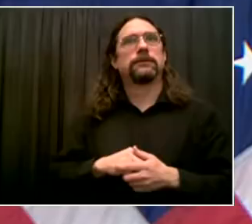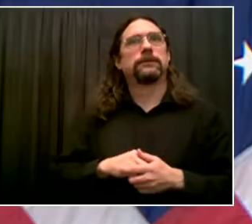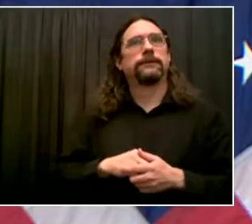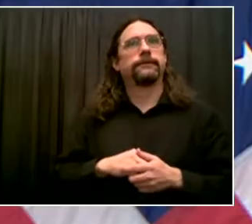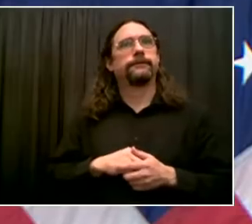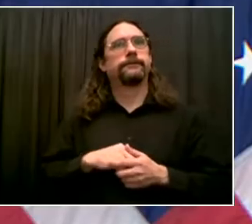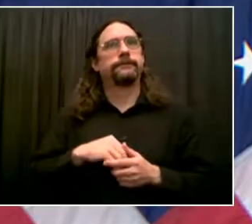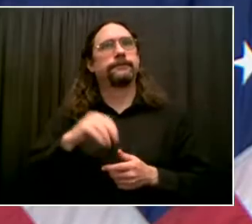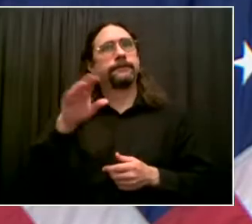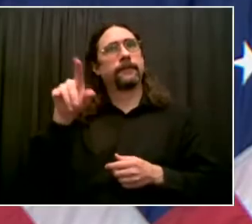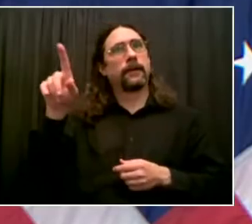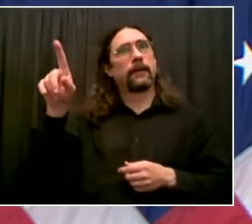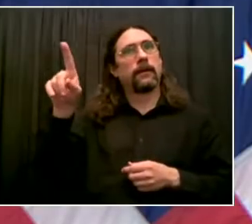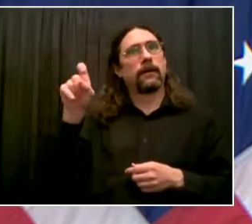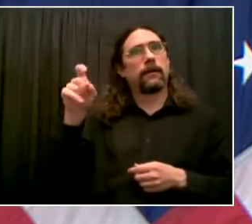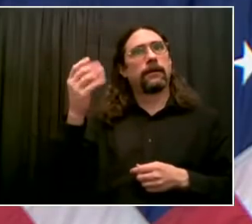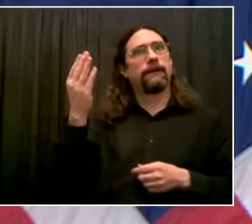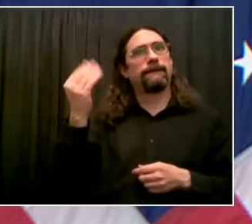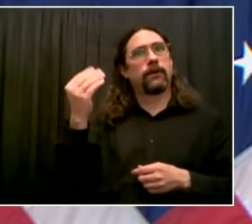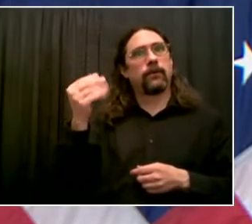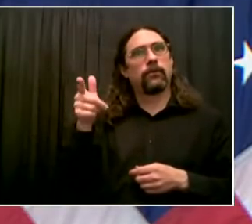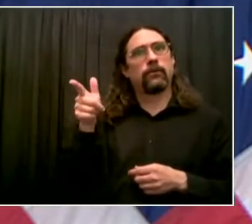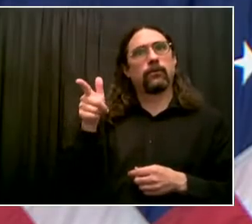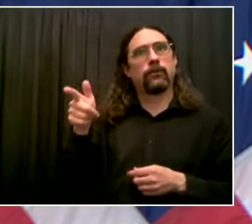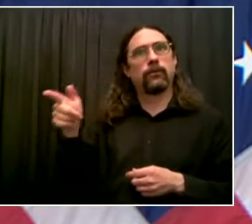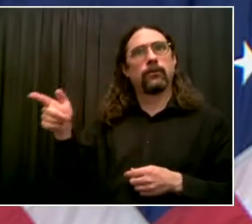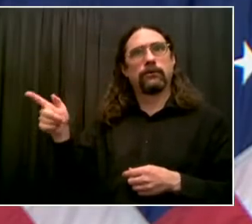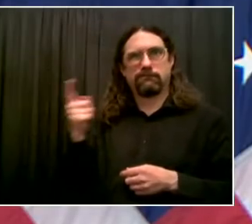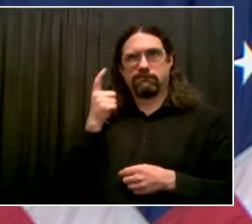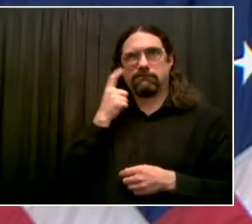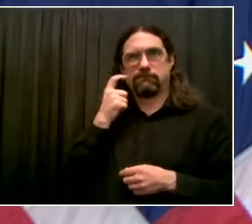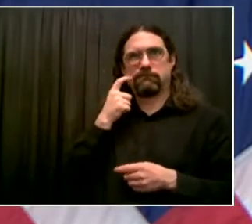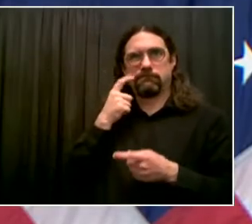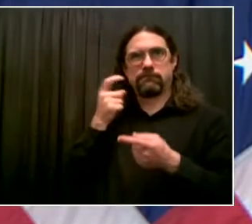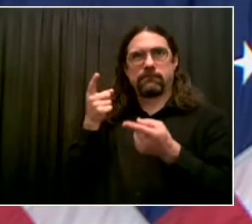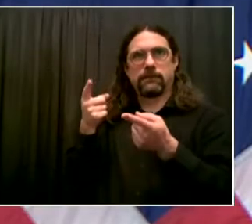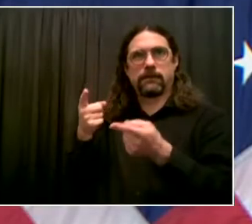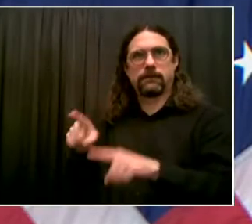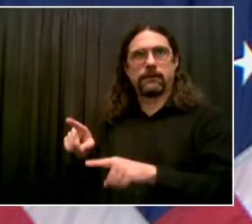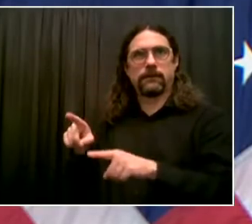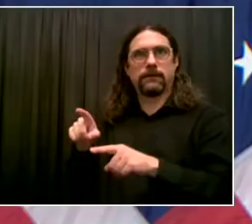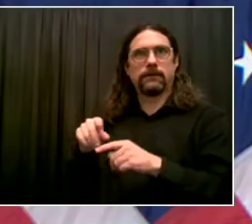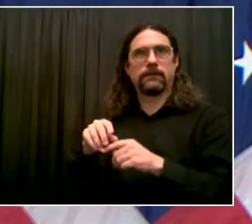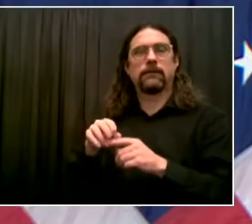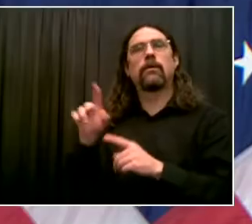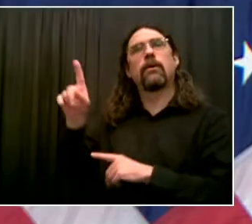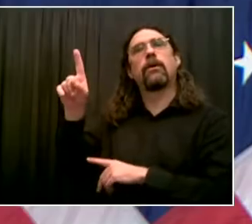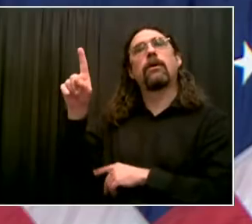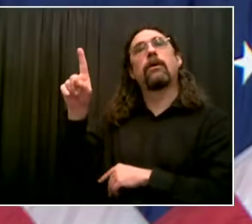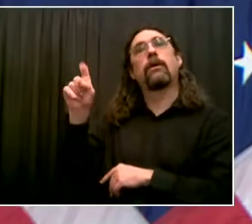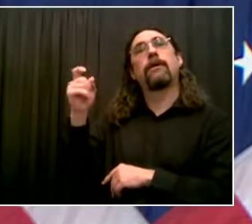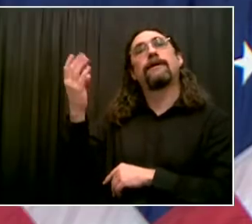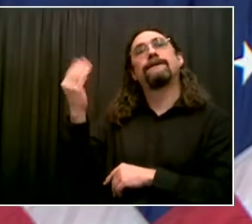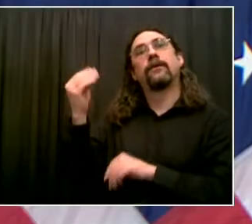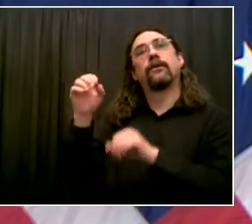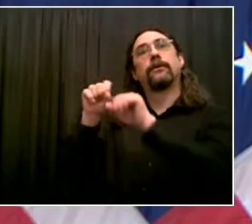OF UNFORTUNATELY IS SOMEWHAT CHILLING IS THE SHOOTING IN THE